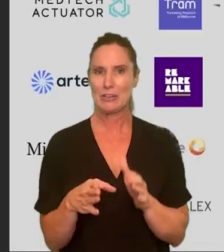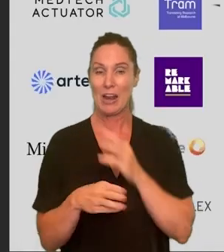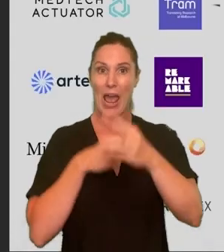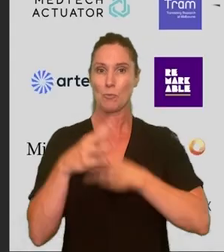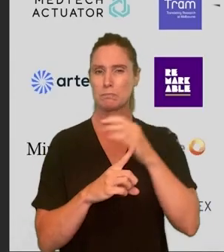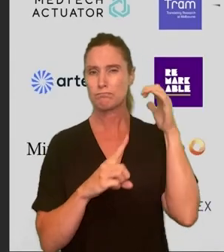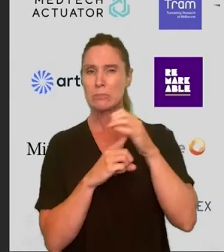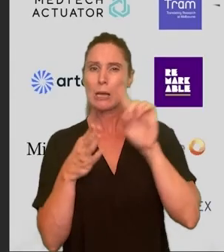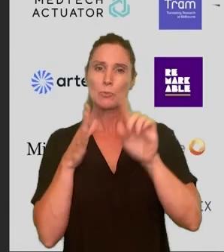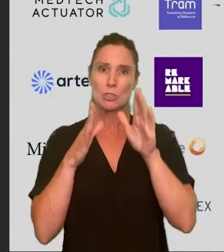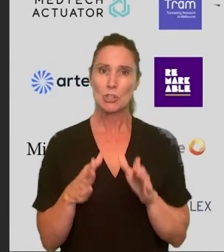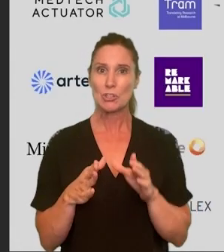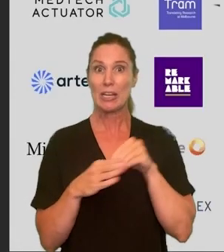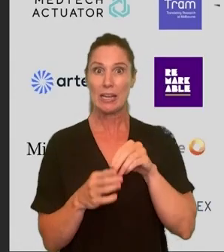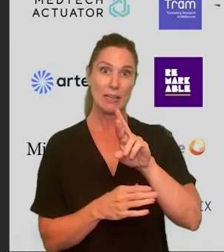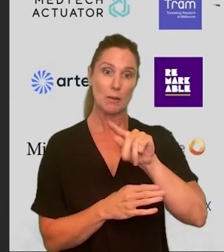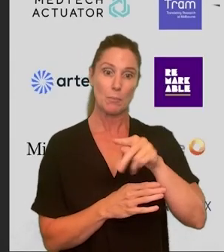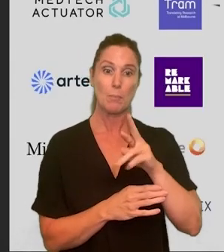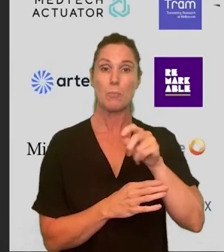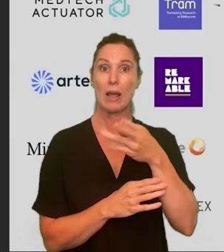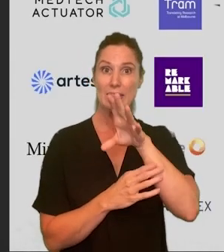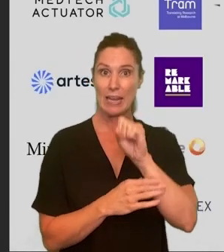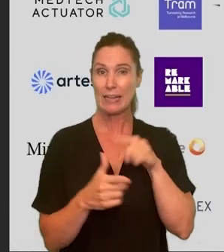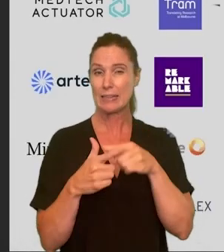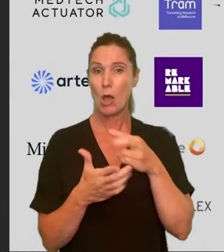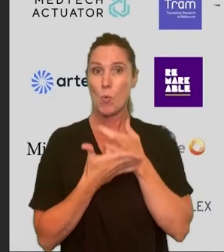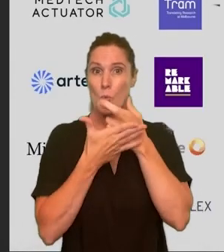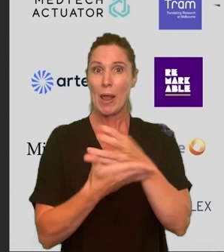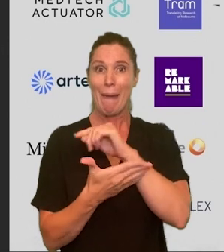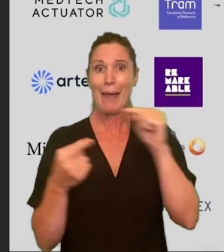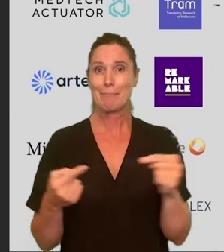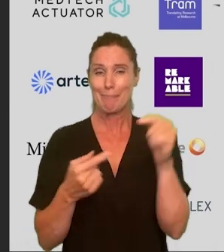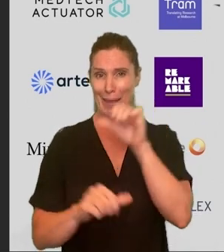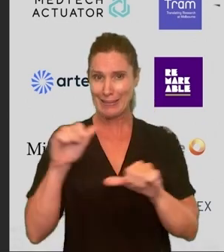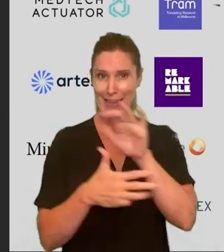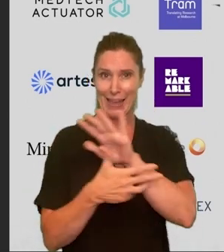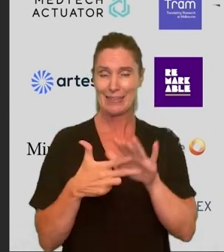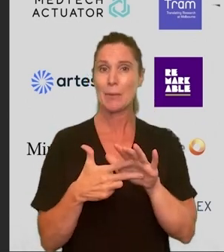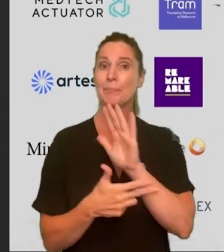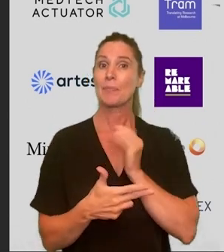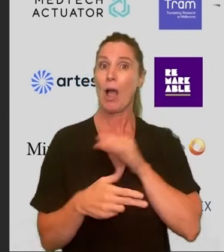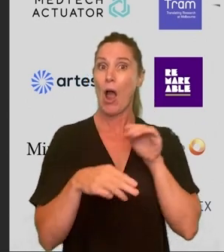in prosthetics, rehabilitation and pain science. Our commercialisation advisors are global leaders